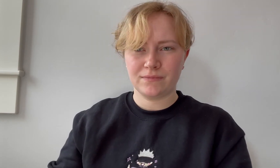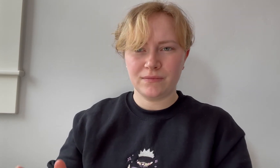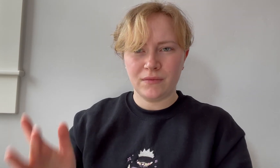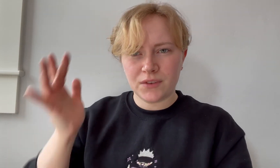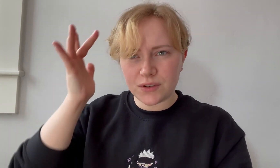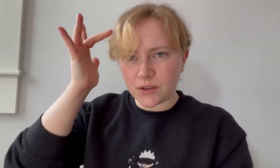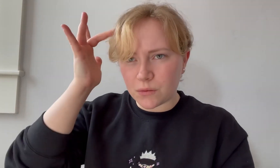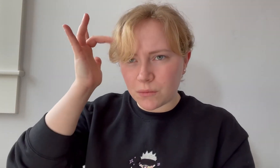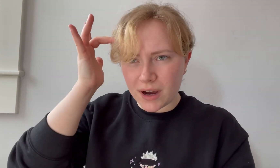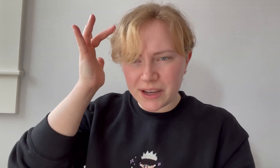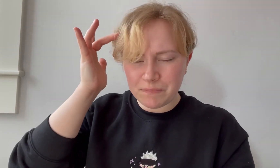so y